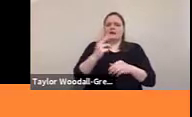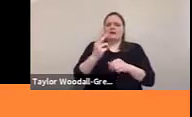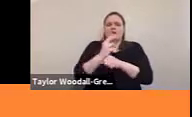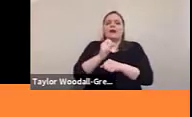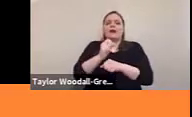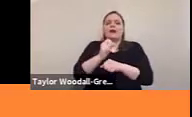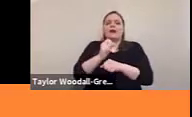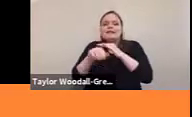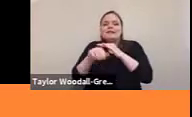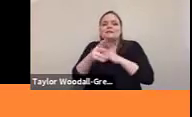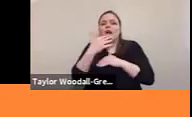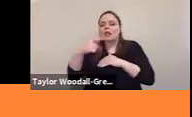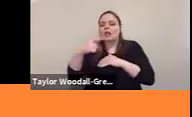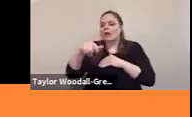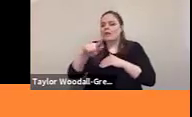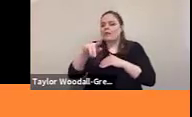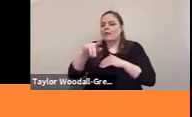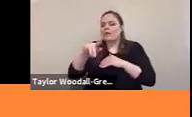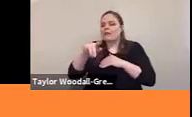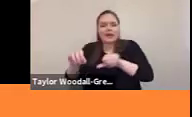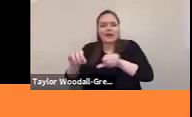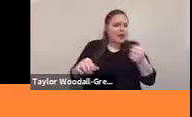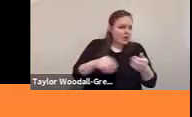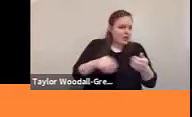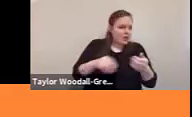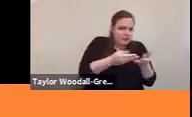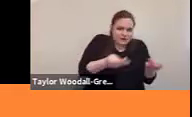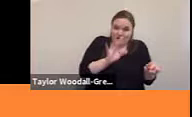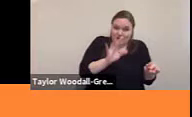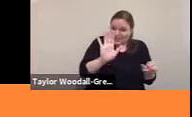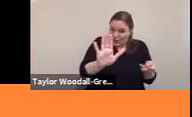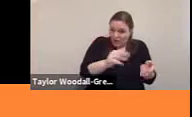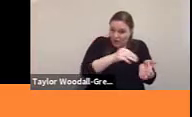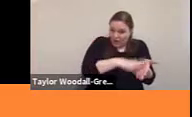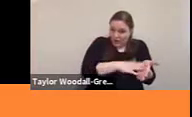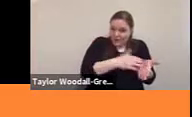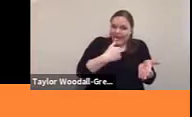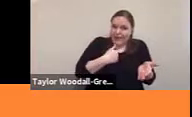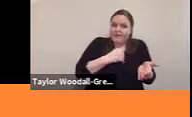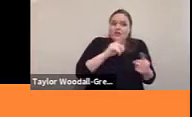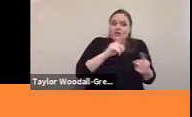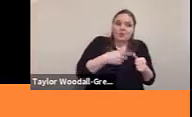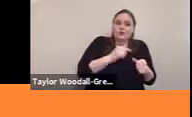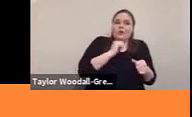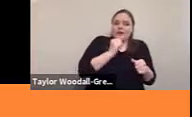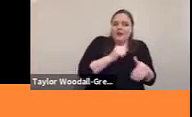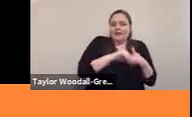like your documents, have the original non accessible color palette. It's important that they're consistent.